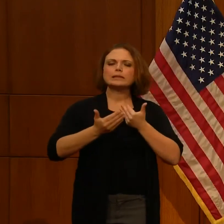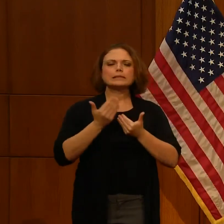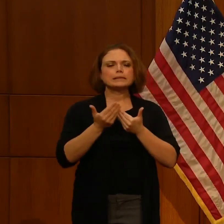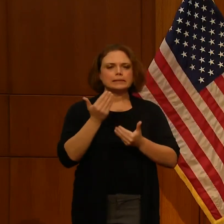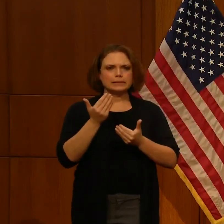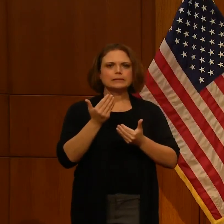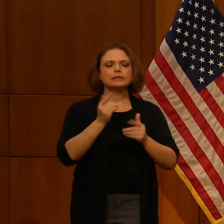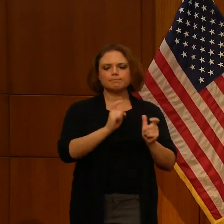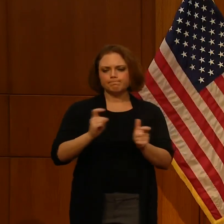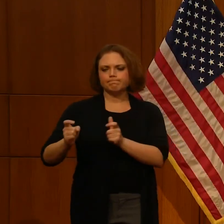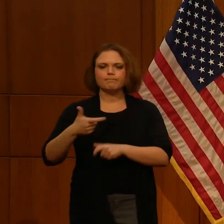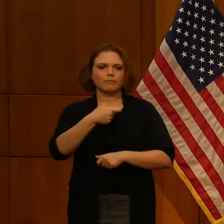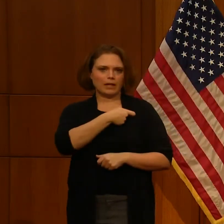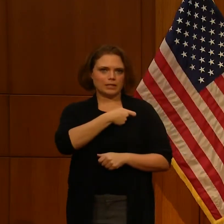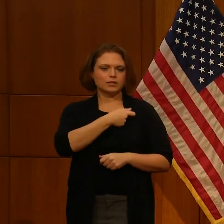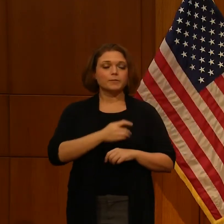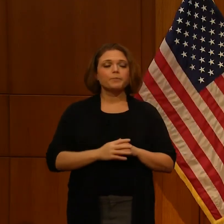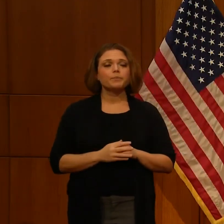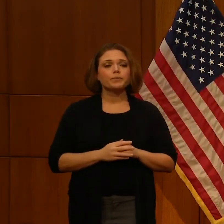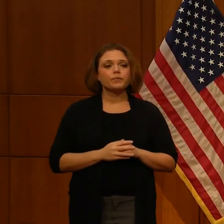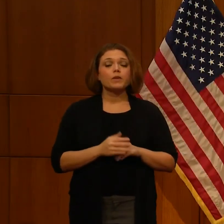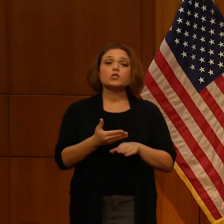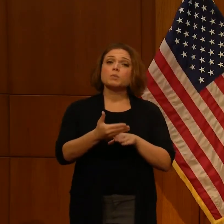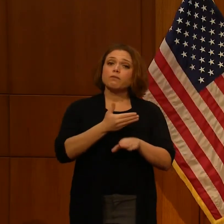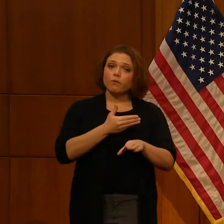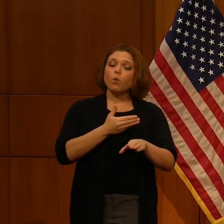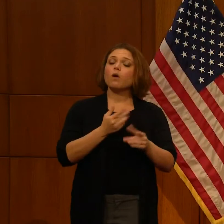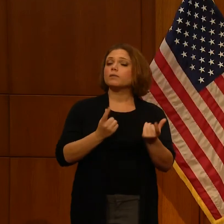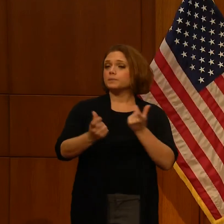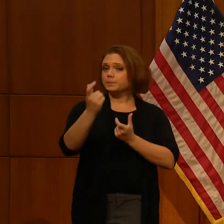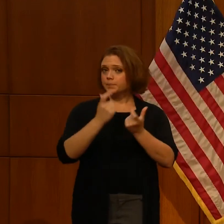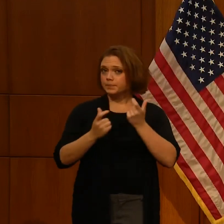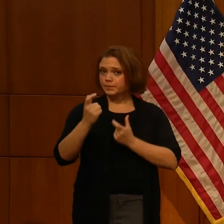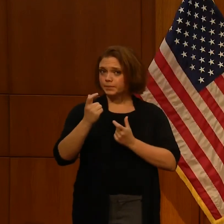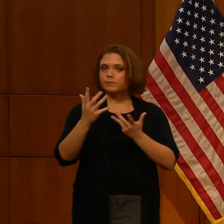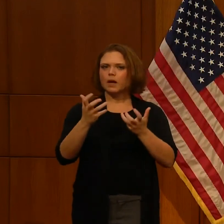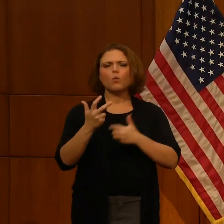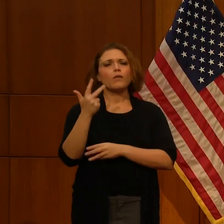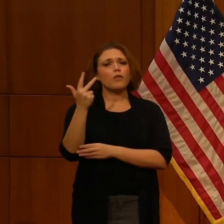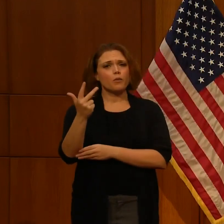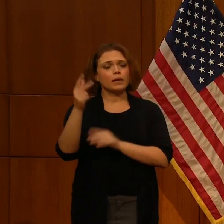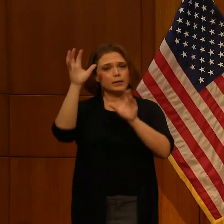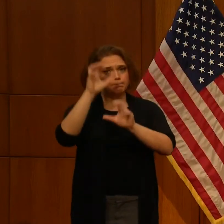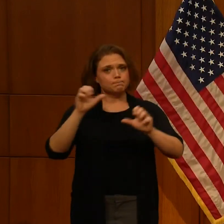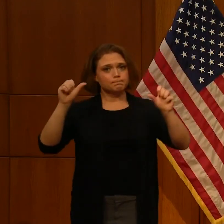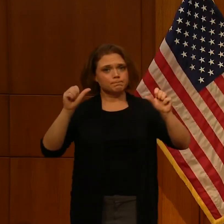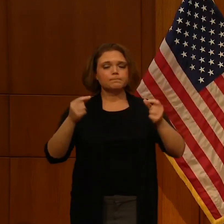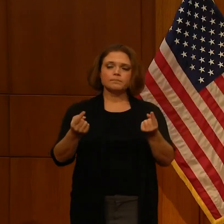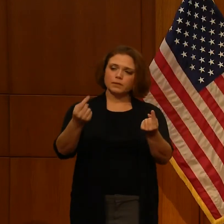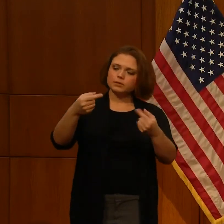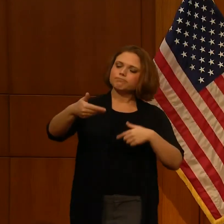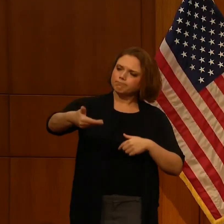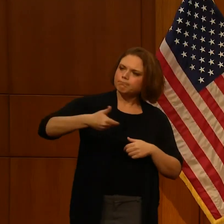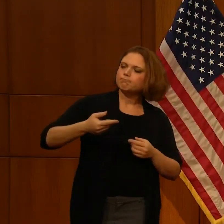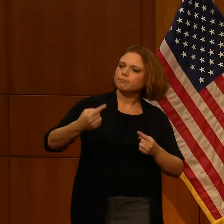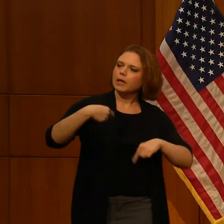FOR OUR CHILDREN TO BE VACCINATED. BEFORE WE TAKE YOUR QUESTIONS. I WOULD LIKE TO ASK